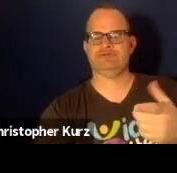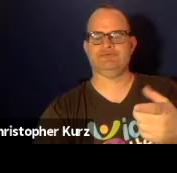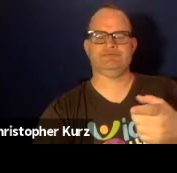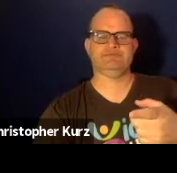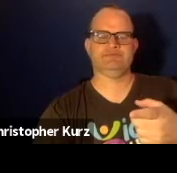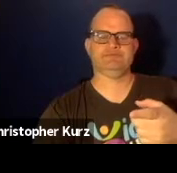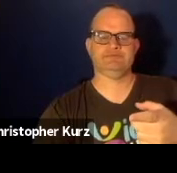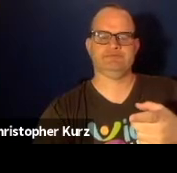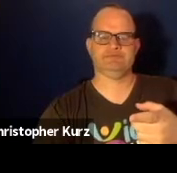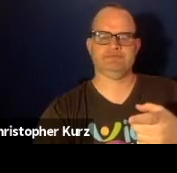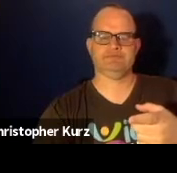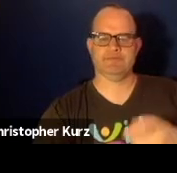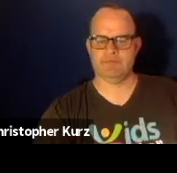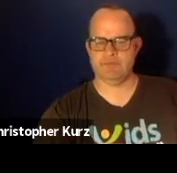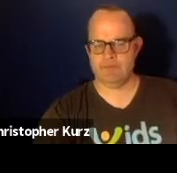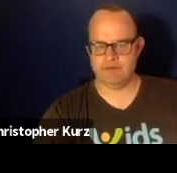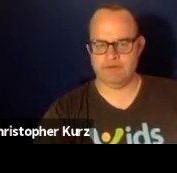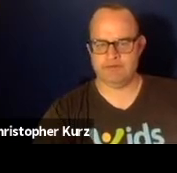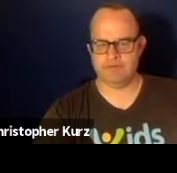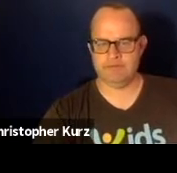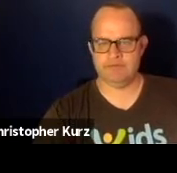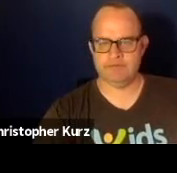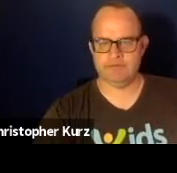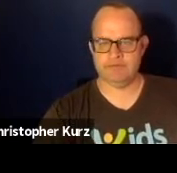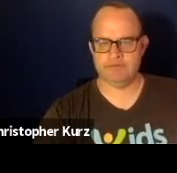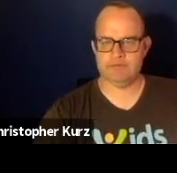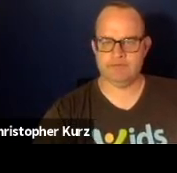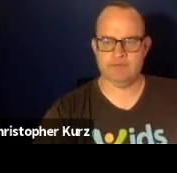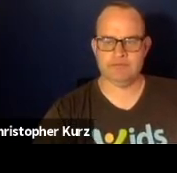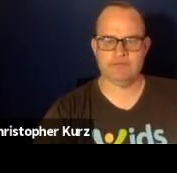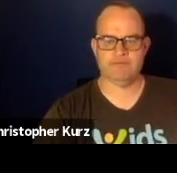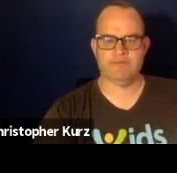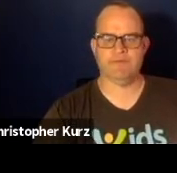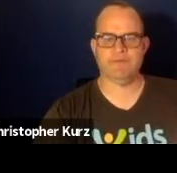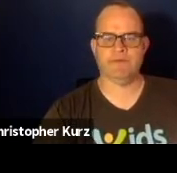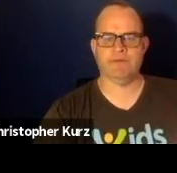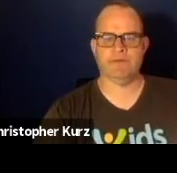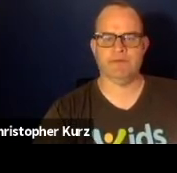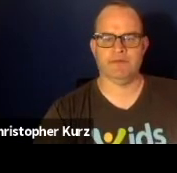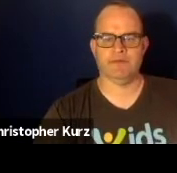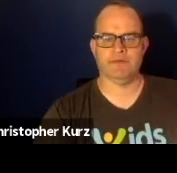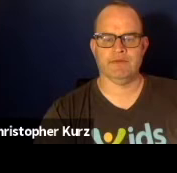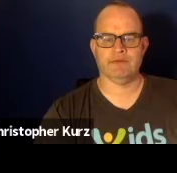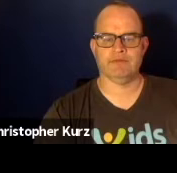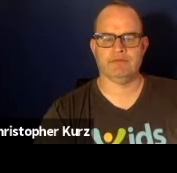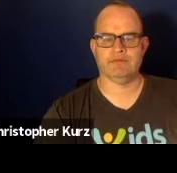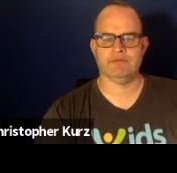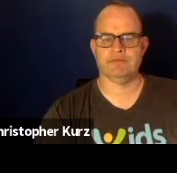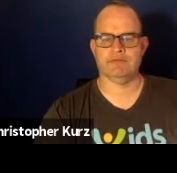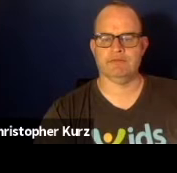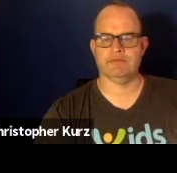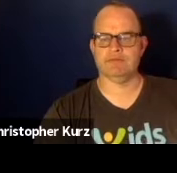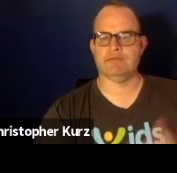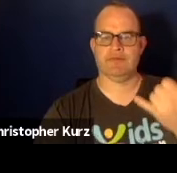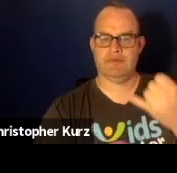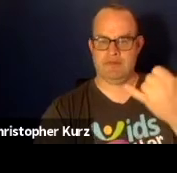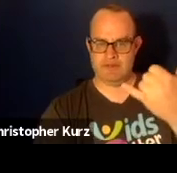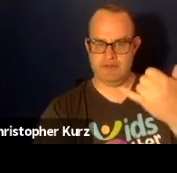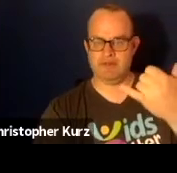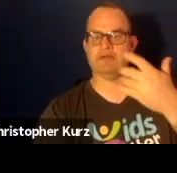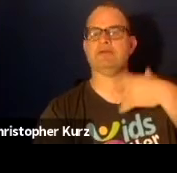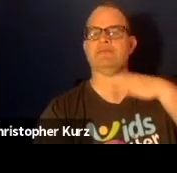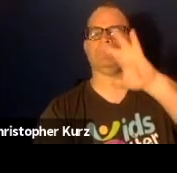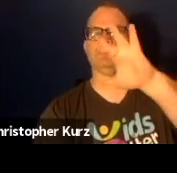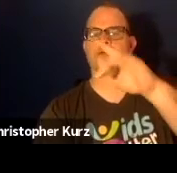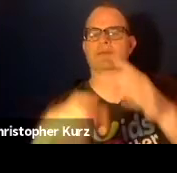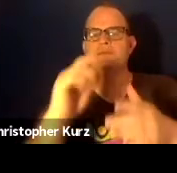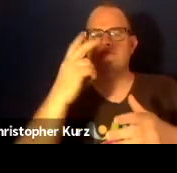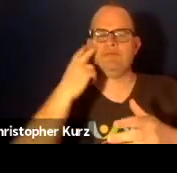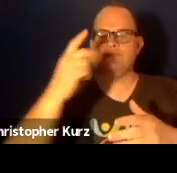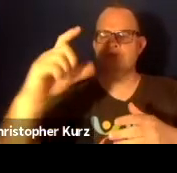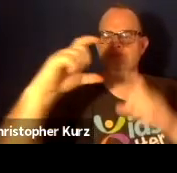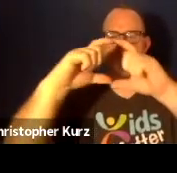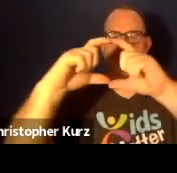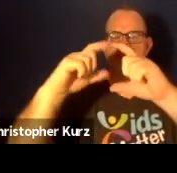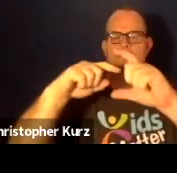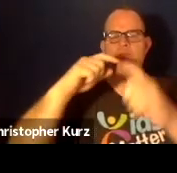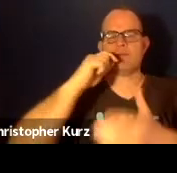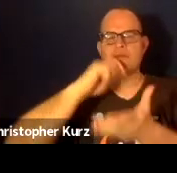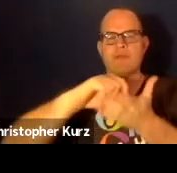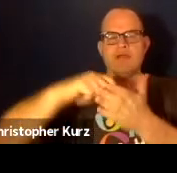I've of course already done this so I'll log in with my account.